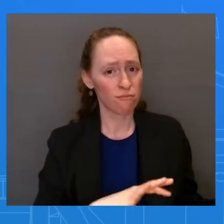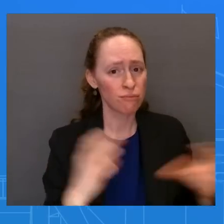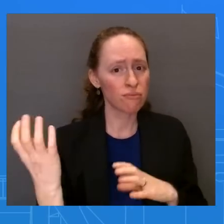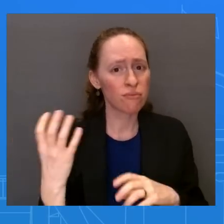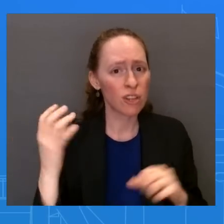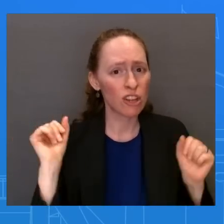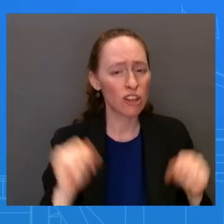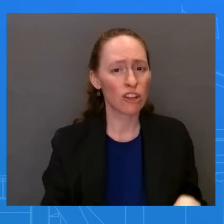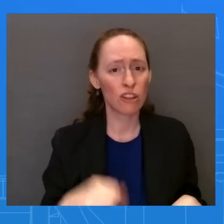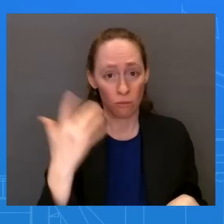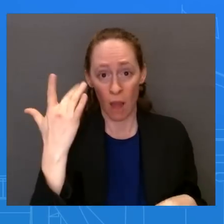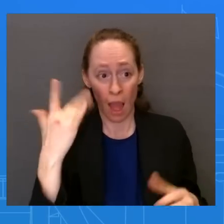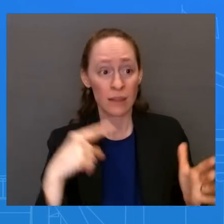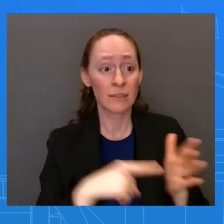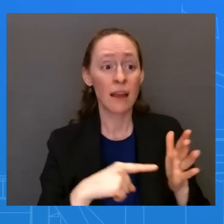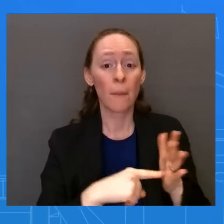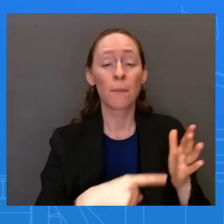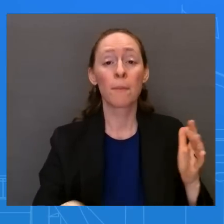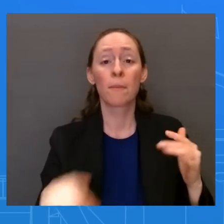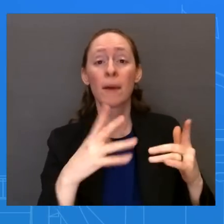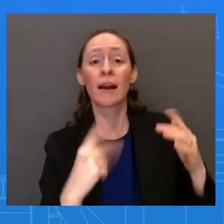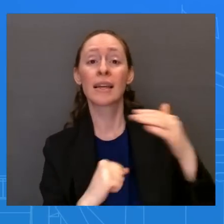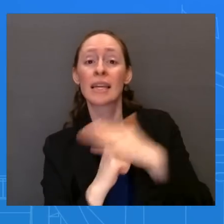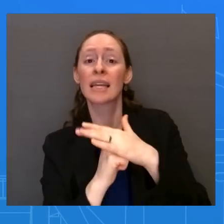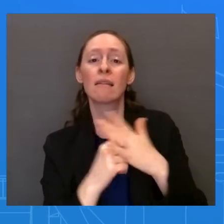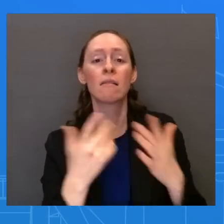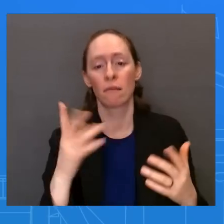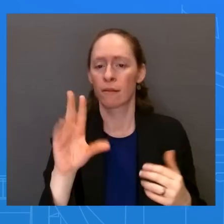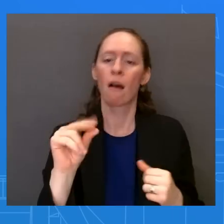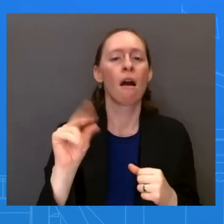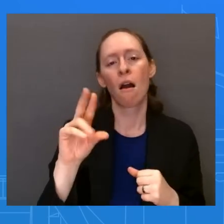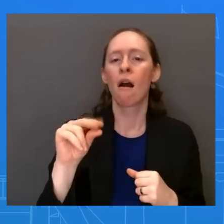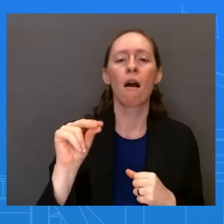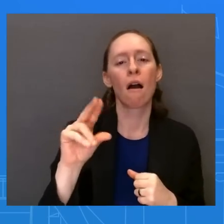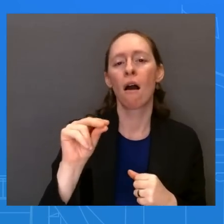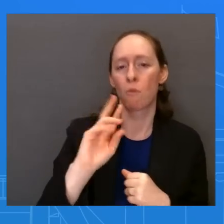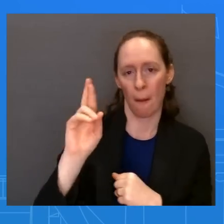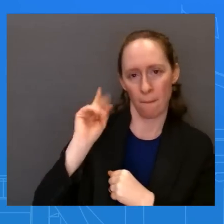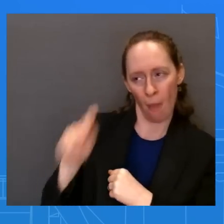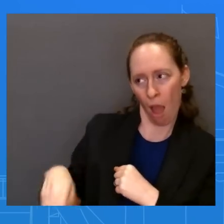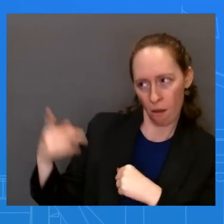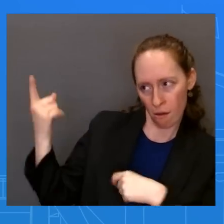He will not allow Republicans to take the economy hostage or make -- make --